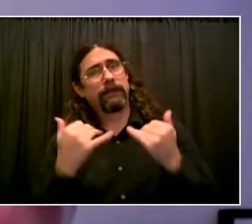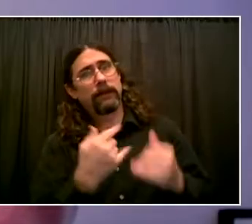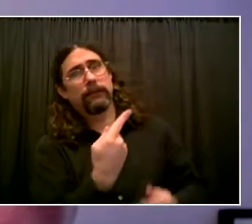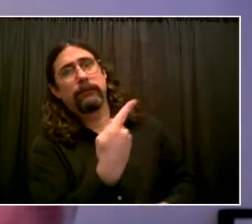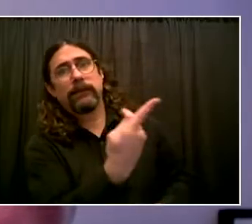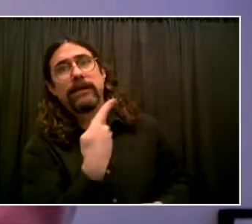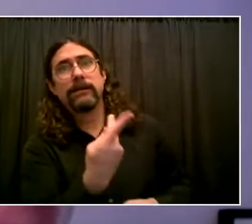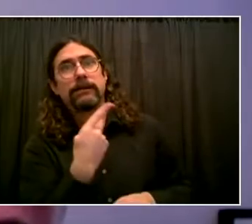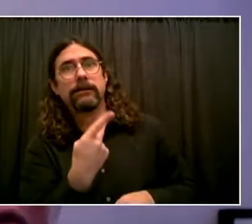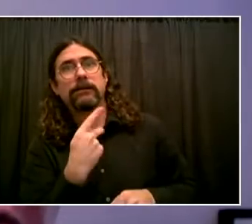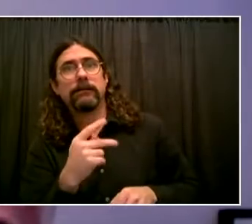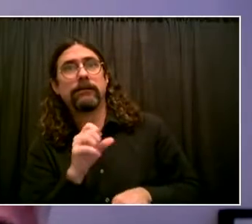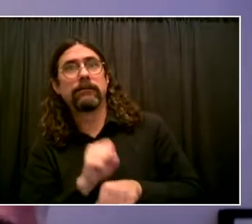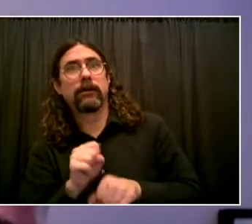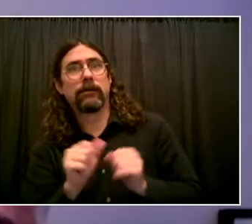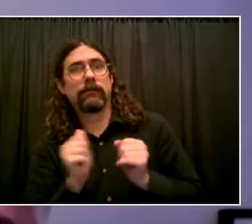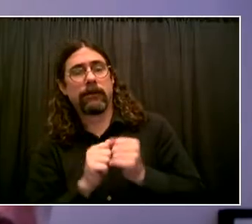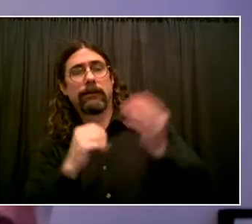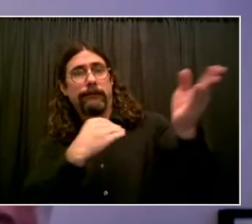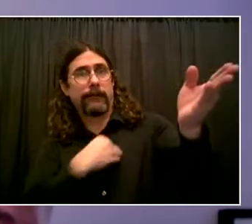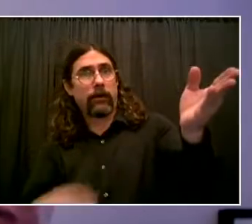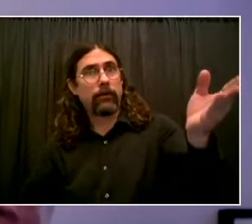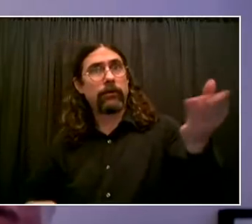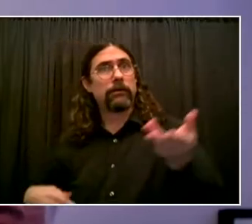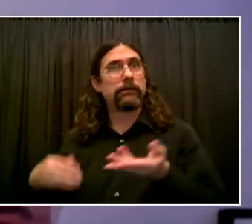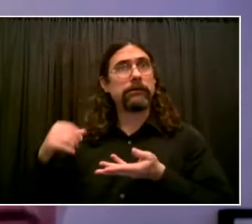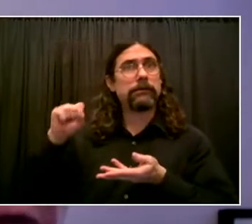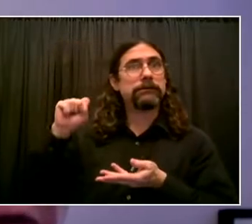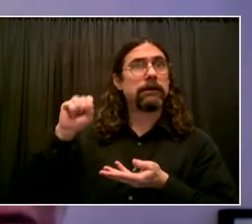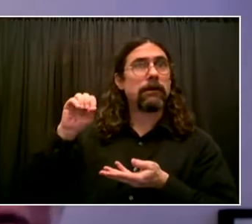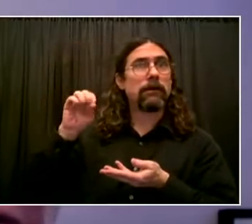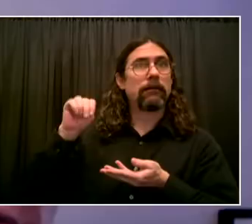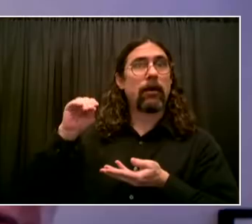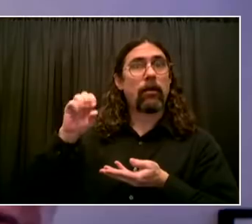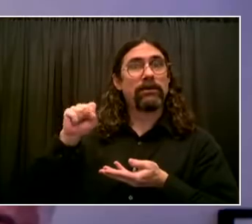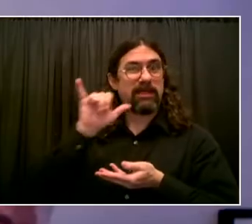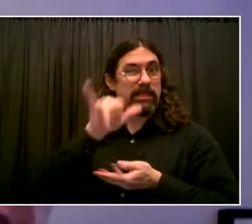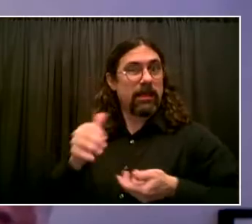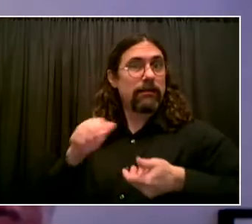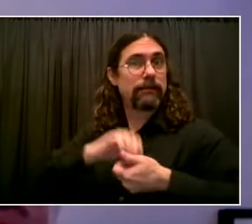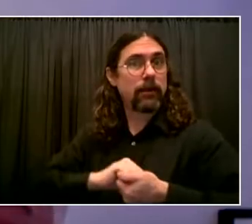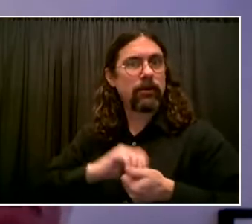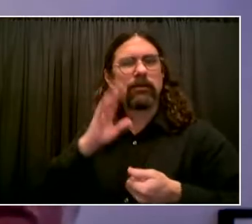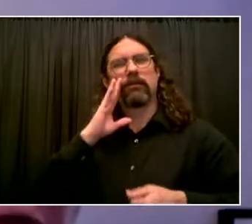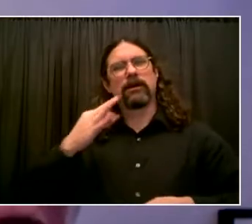WE WANT YOU TO KNOW THAT THIS PARTNERSHIP WE HAVE BEEN AUTOMOBILE TO